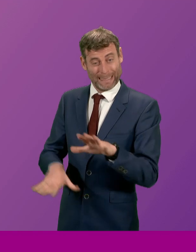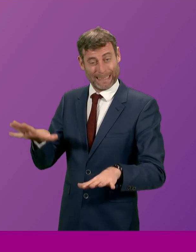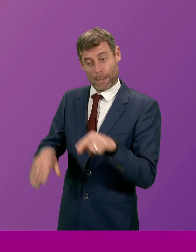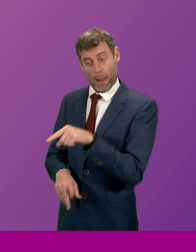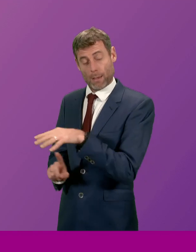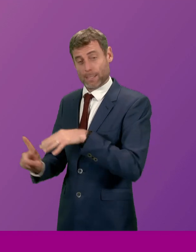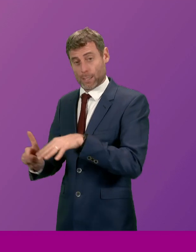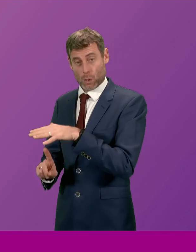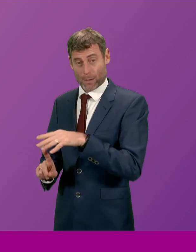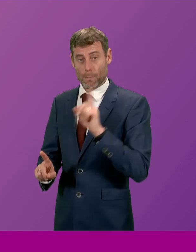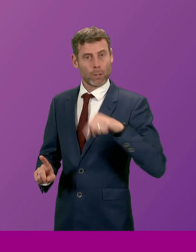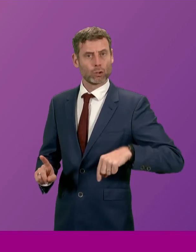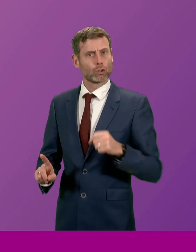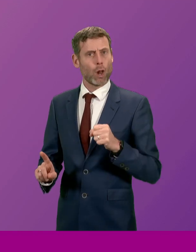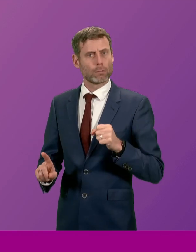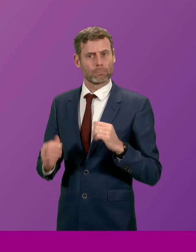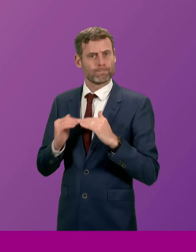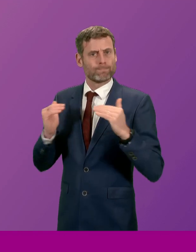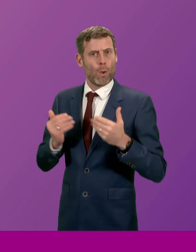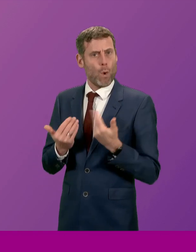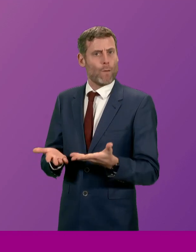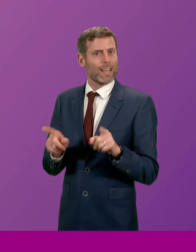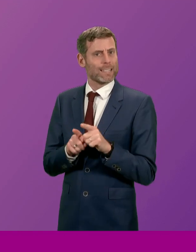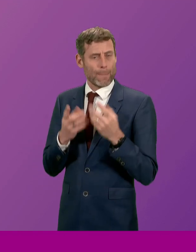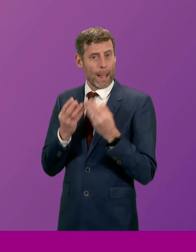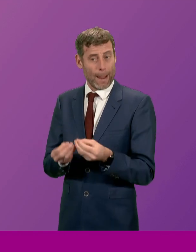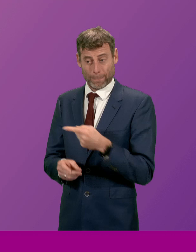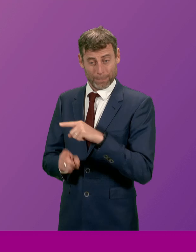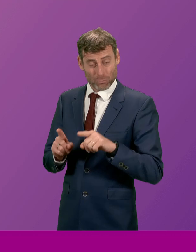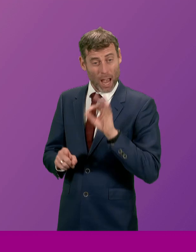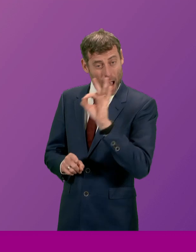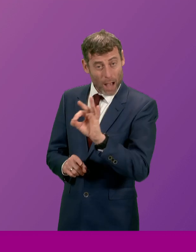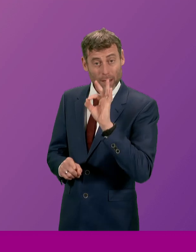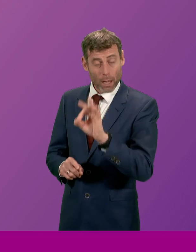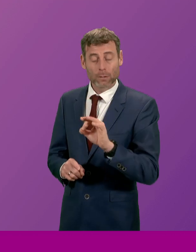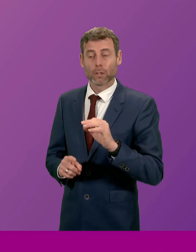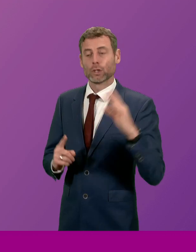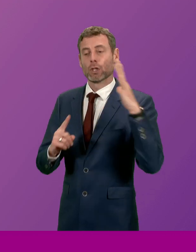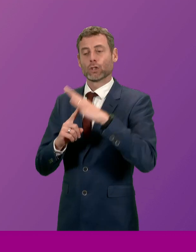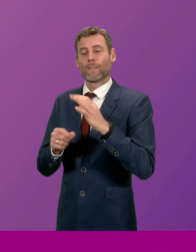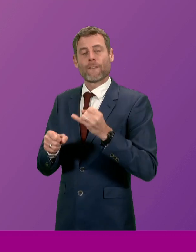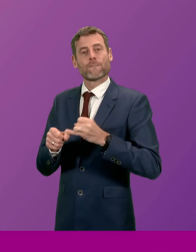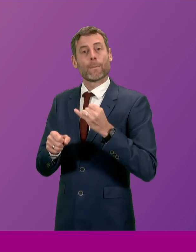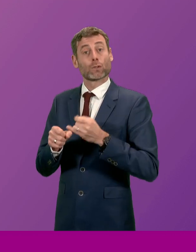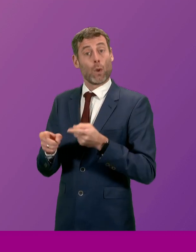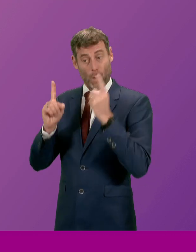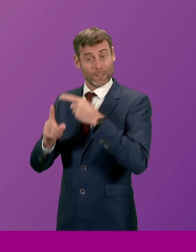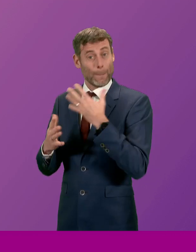but there has been no such help in Scotland as yet, despite the best efforts of the chief pharmaceutical officer, who has been very helpful.